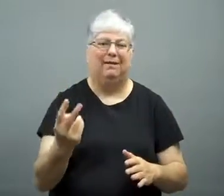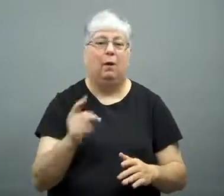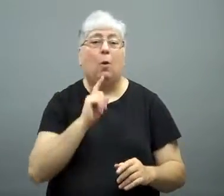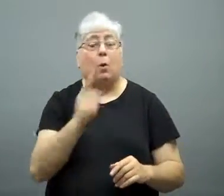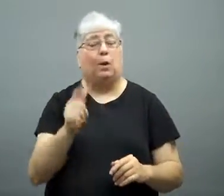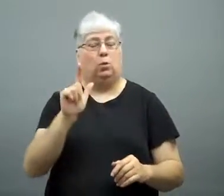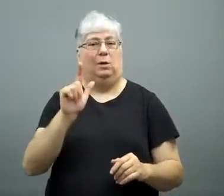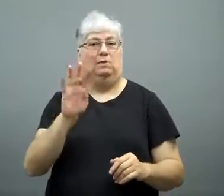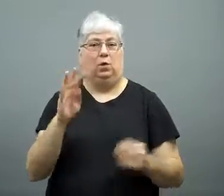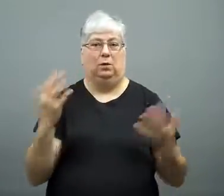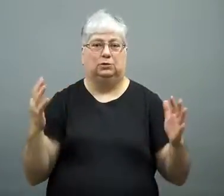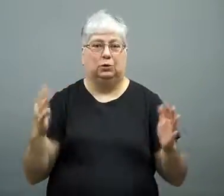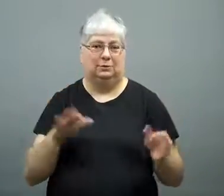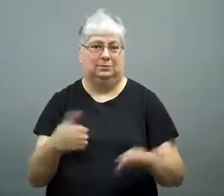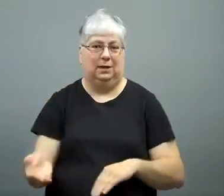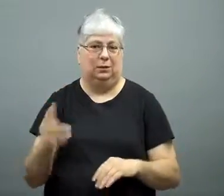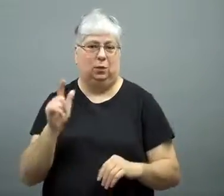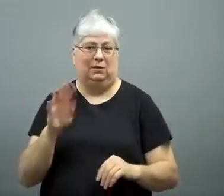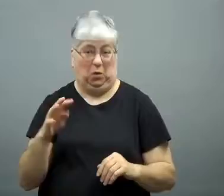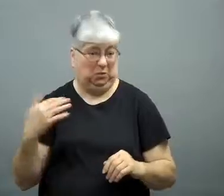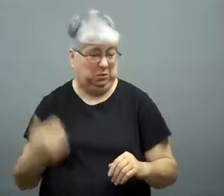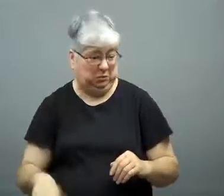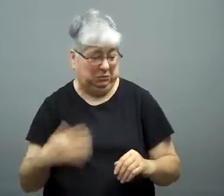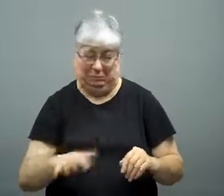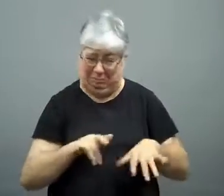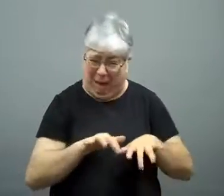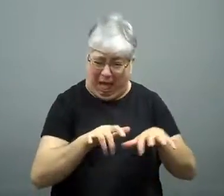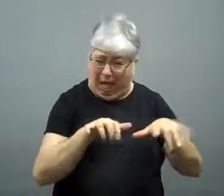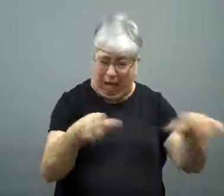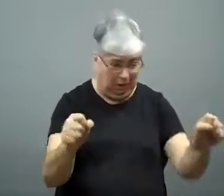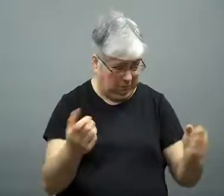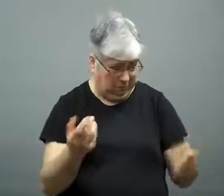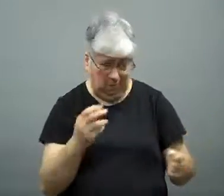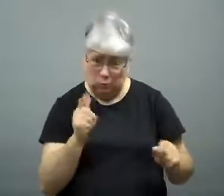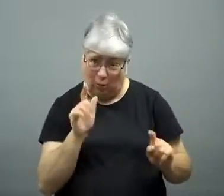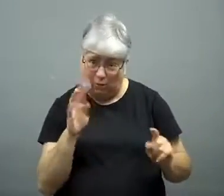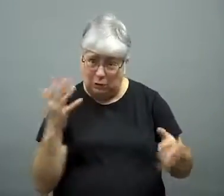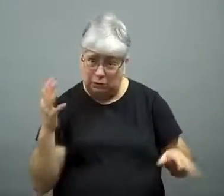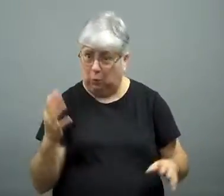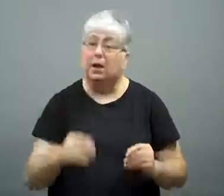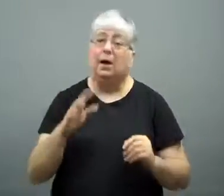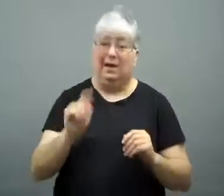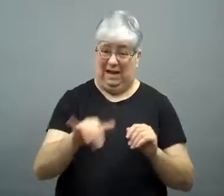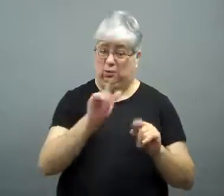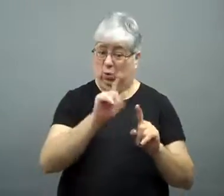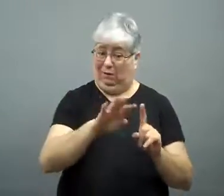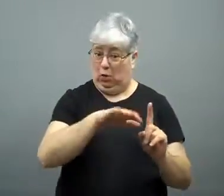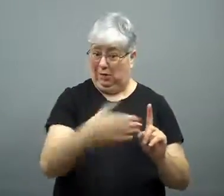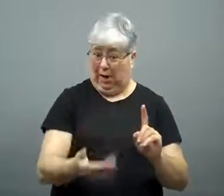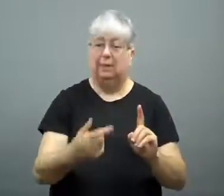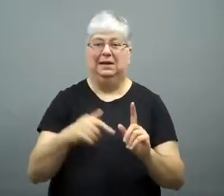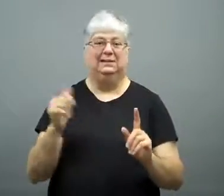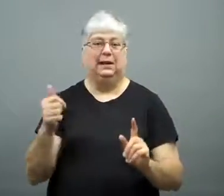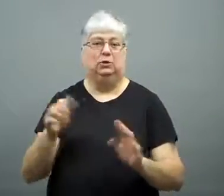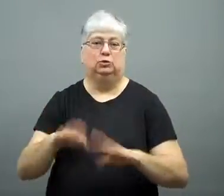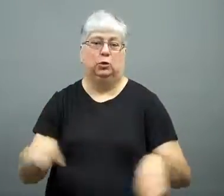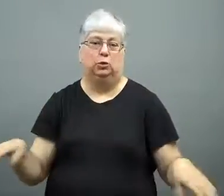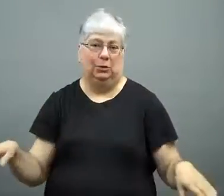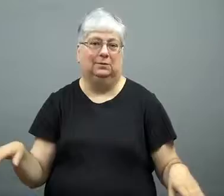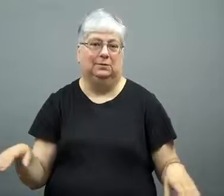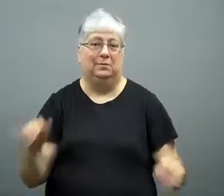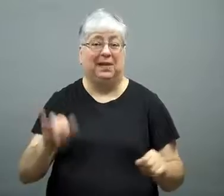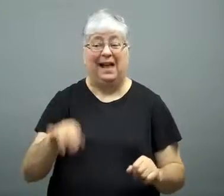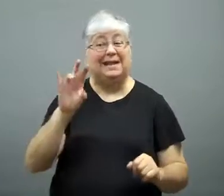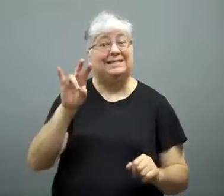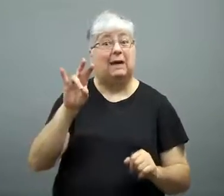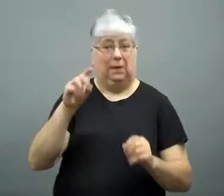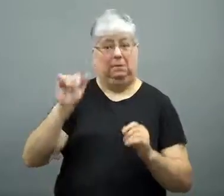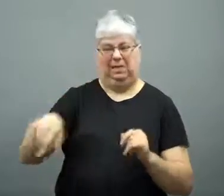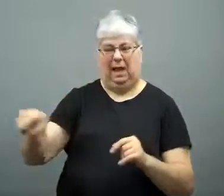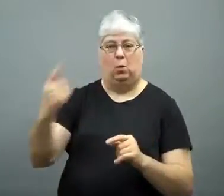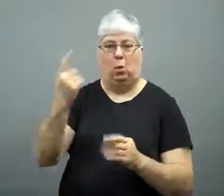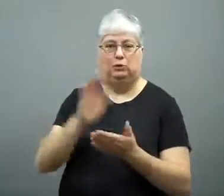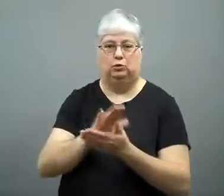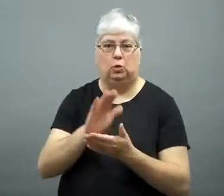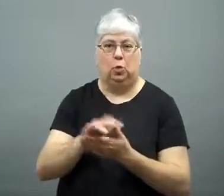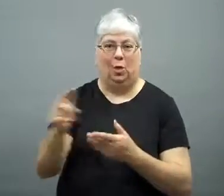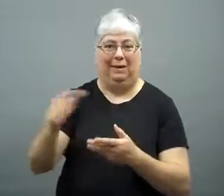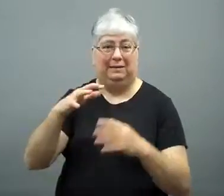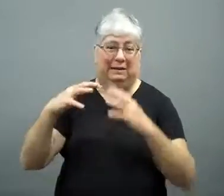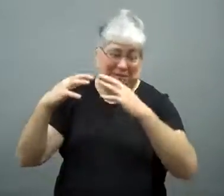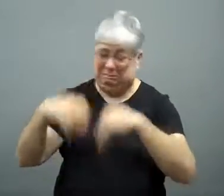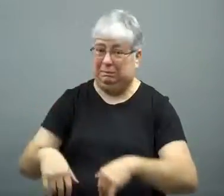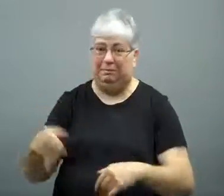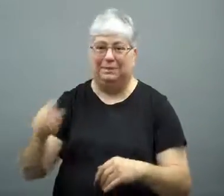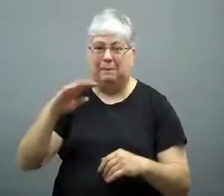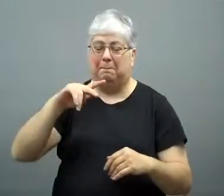Actually, only 24 died despite the widespread destruction.